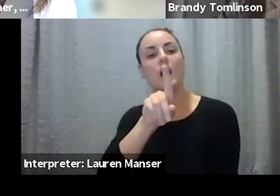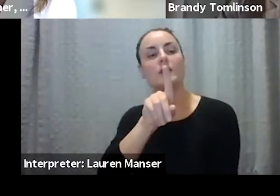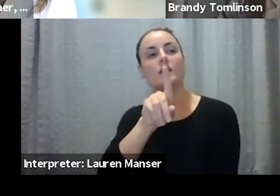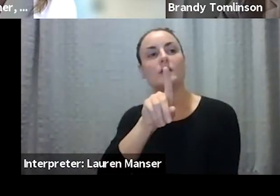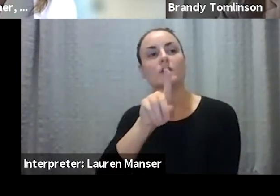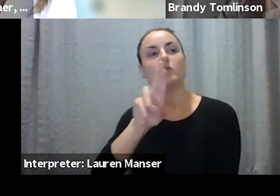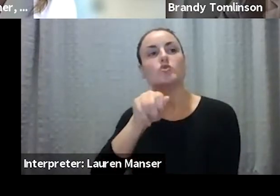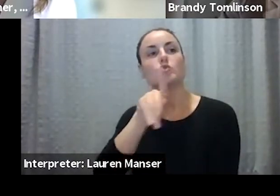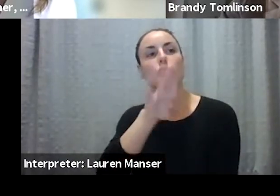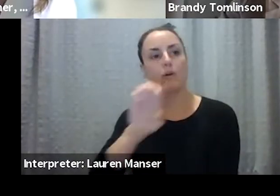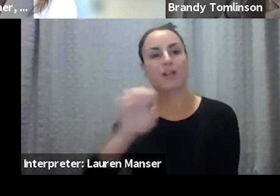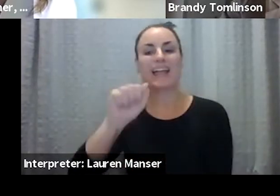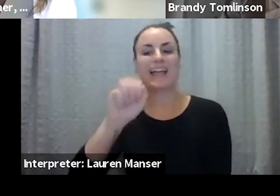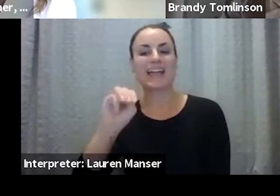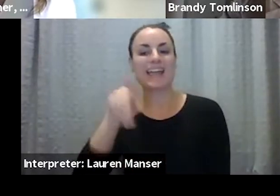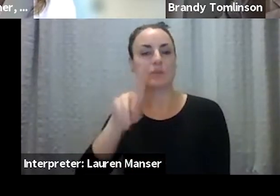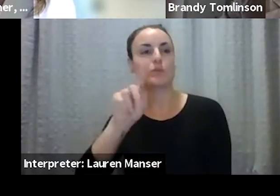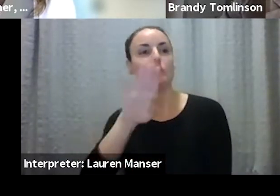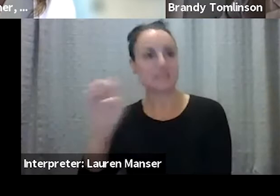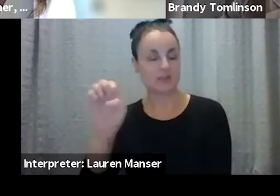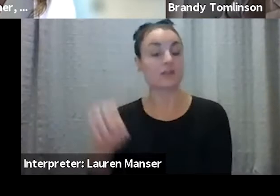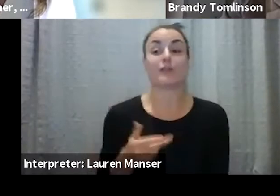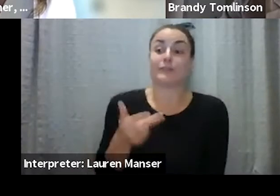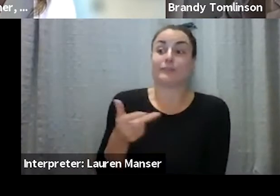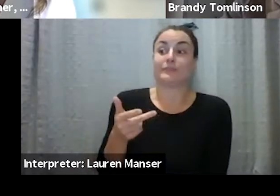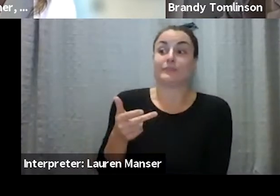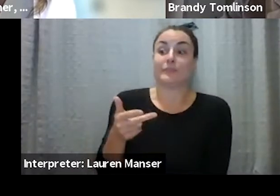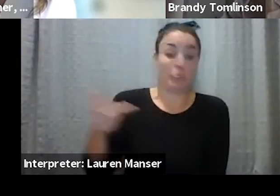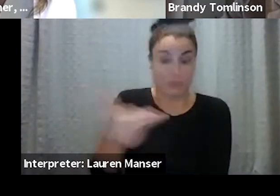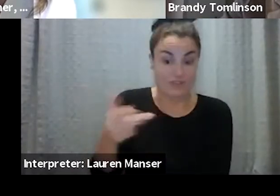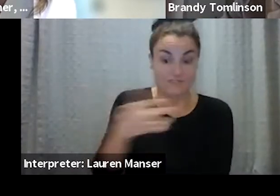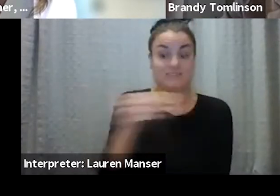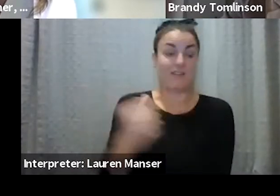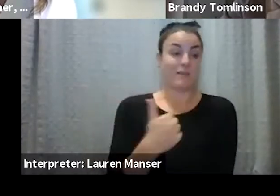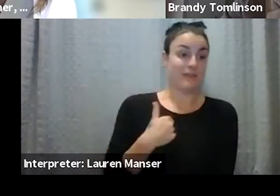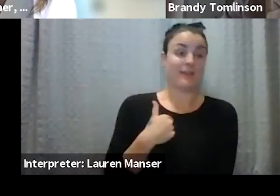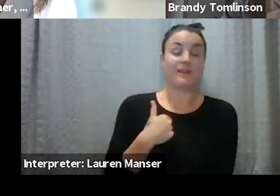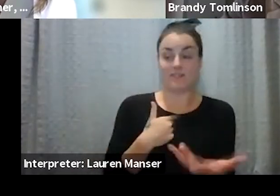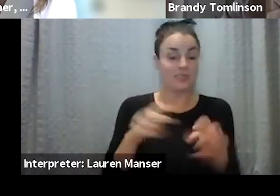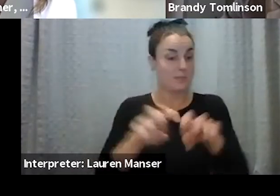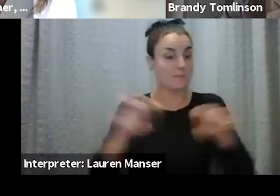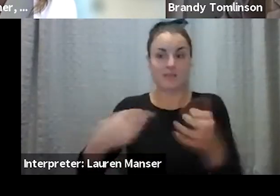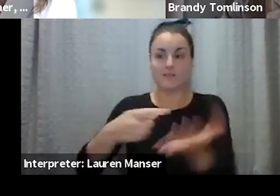There was a shared view and common theme among our panelists, that stigma not only causes individuals